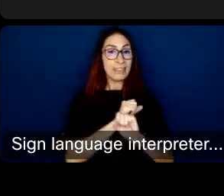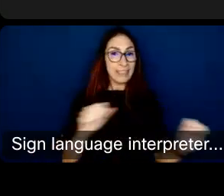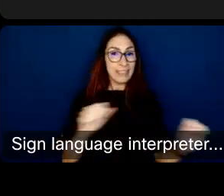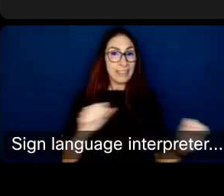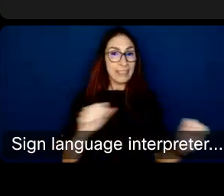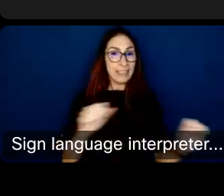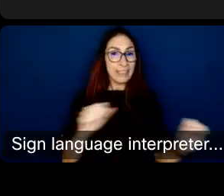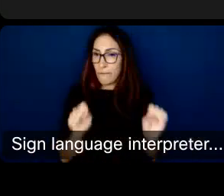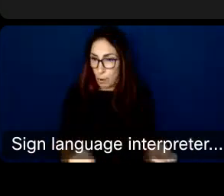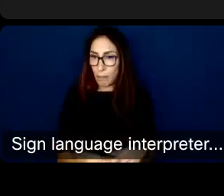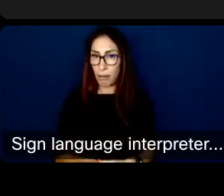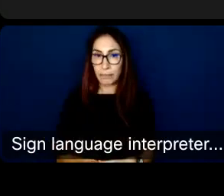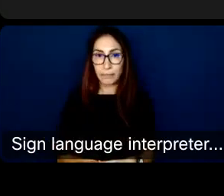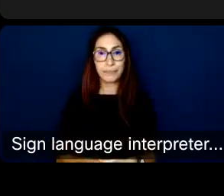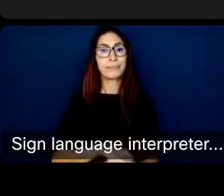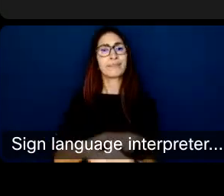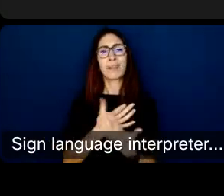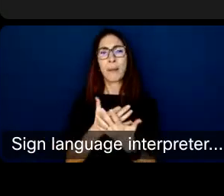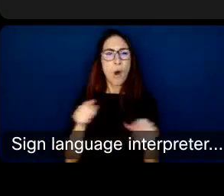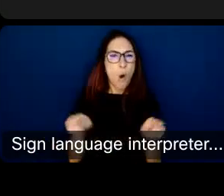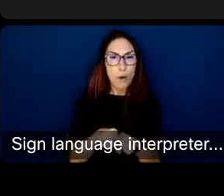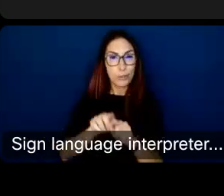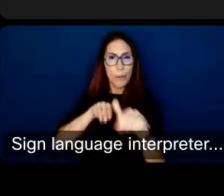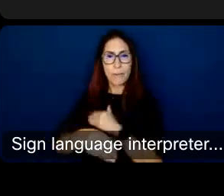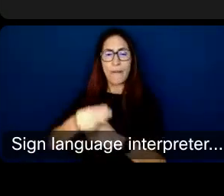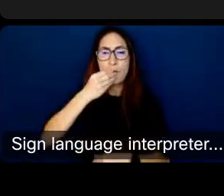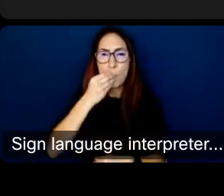employment opportunities, and other socioeconomic support